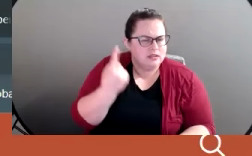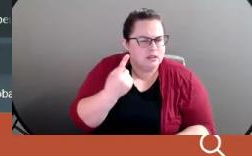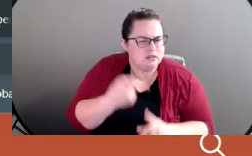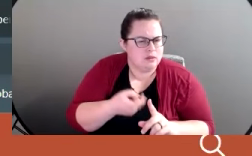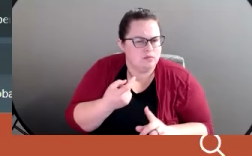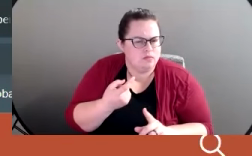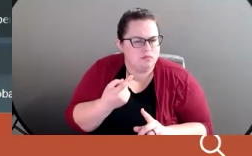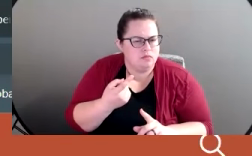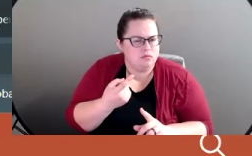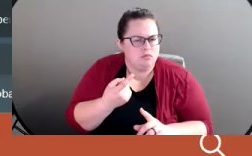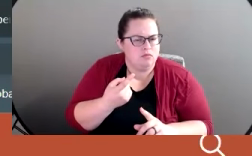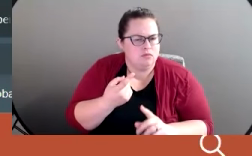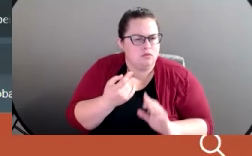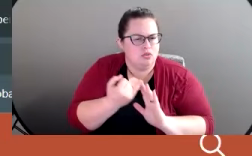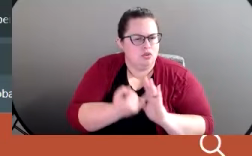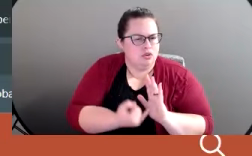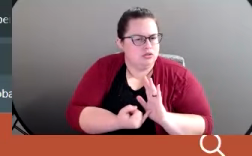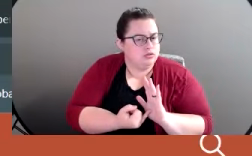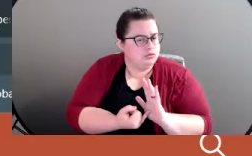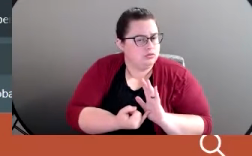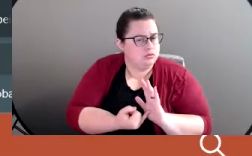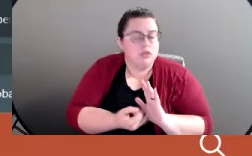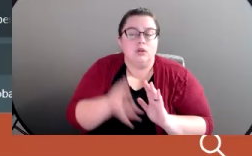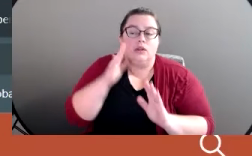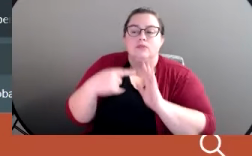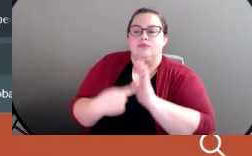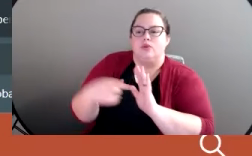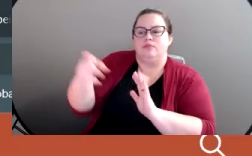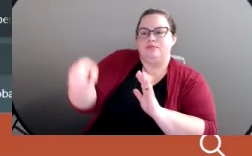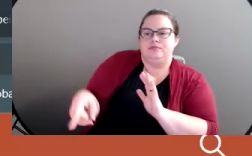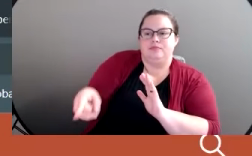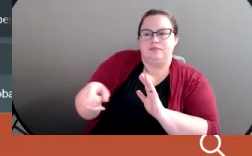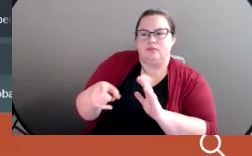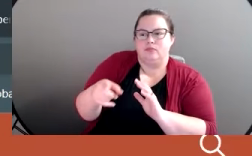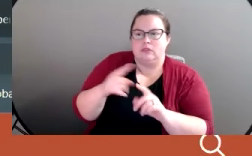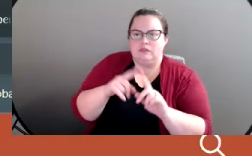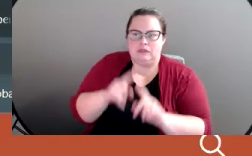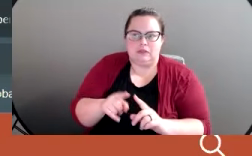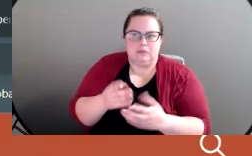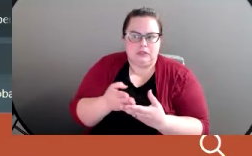And so you can kind of scroll through, it'll show you how many materials are available in each of these.